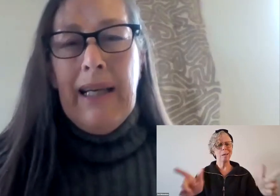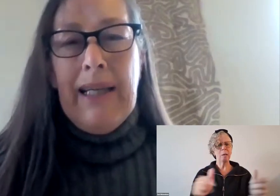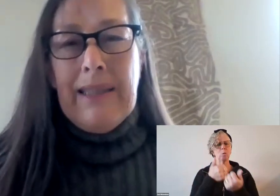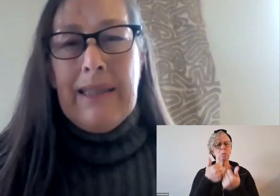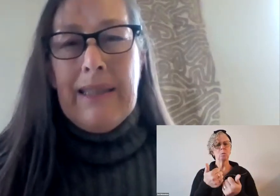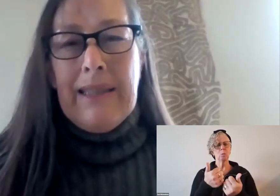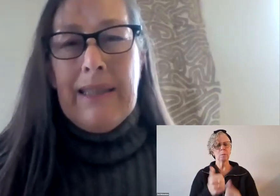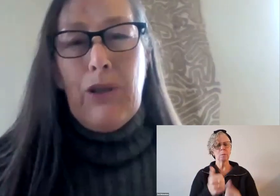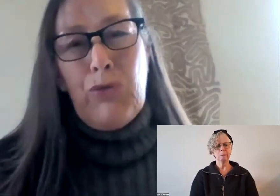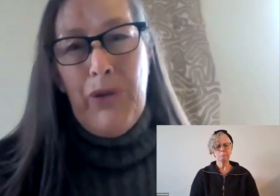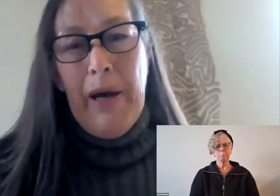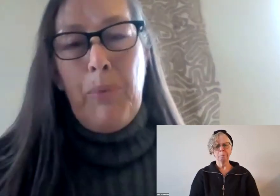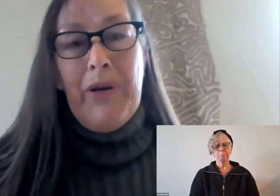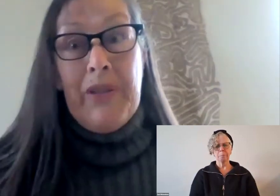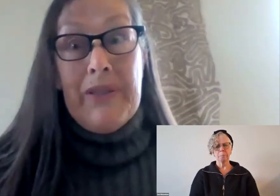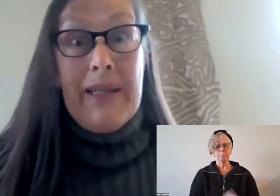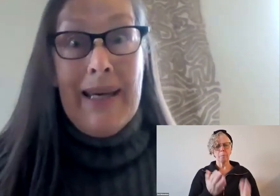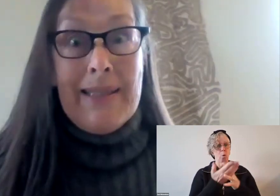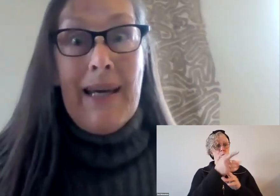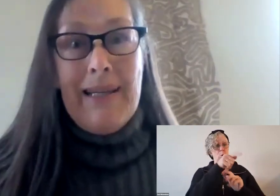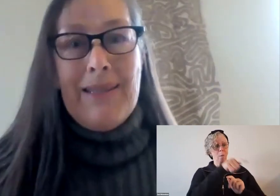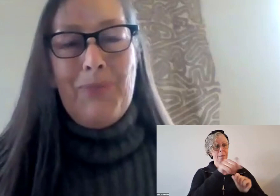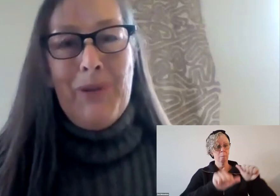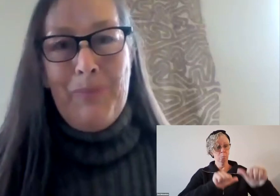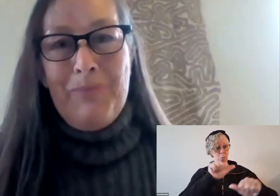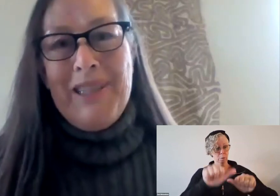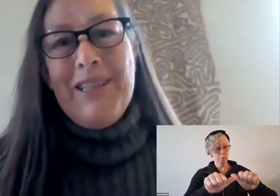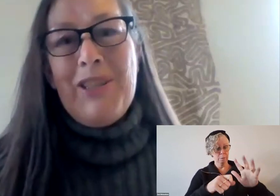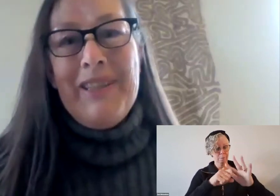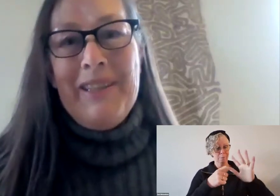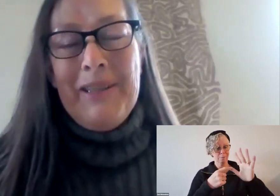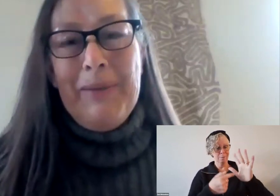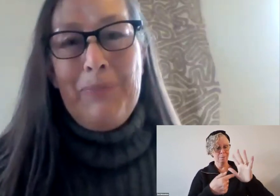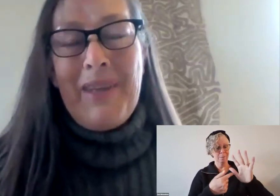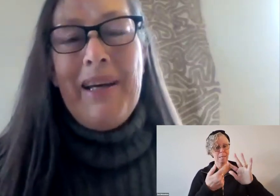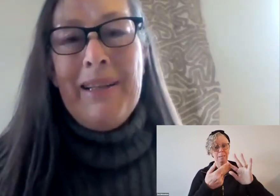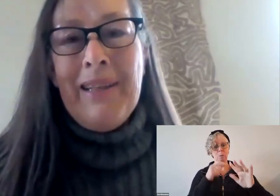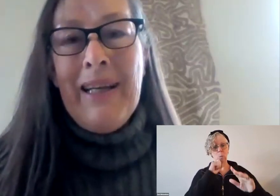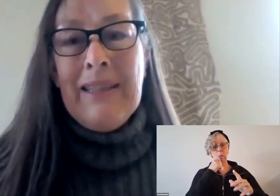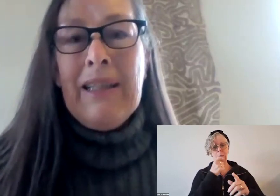And through that process, as Kate will potentially outline,